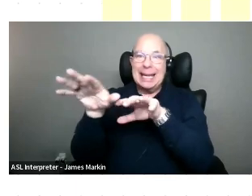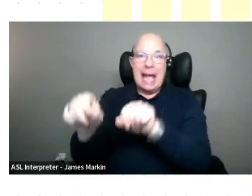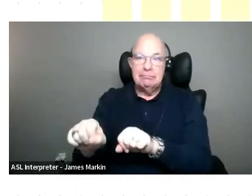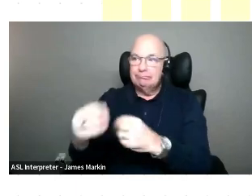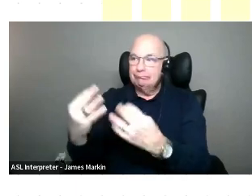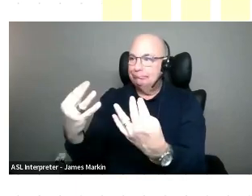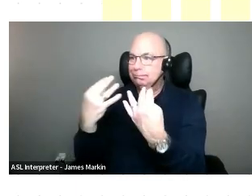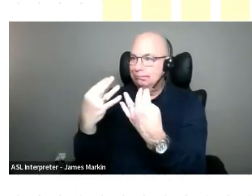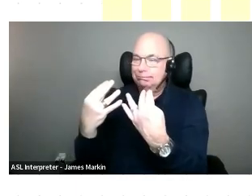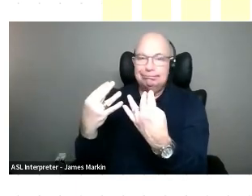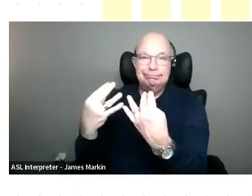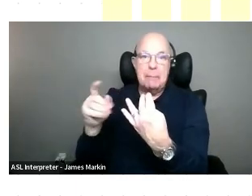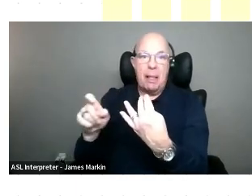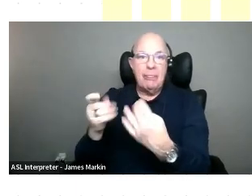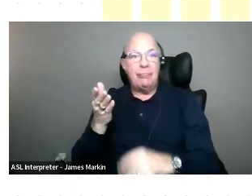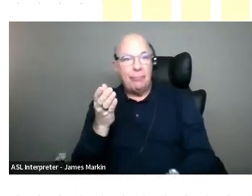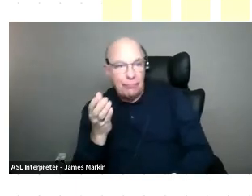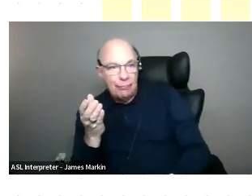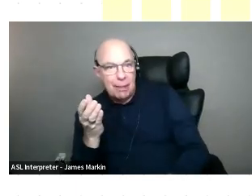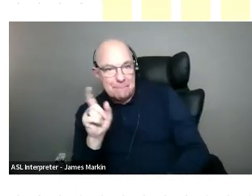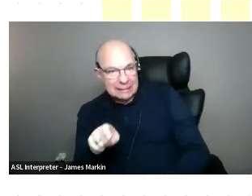Melissa Wong (she/her), SPT: They have to be there to listen to you.